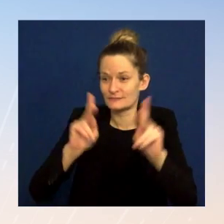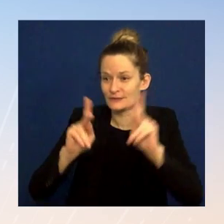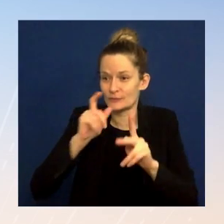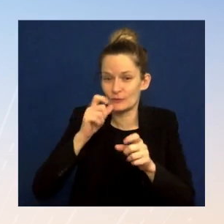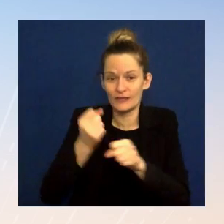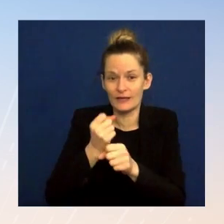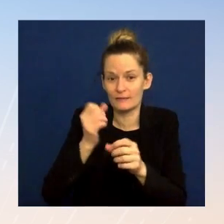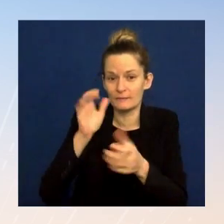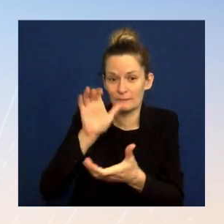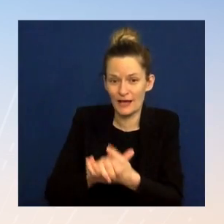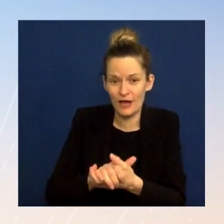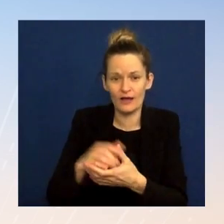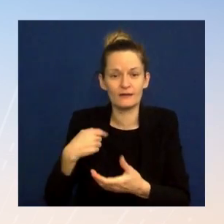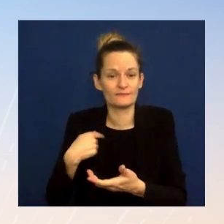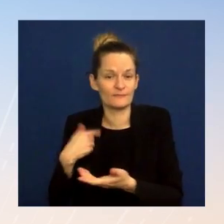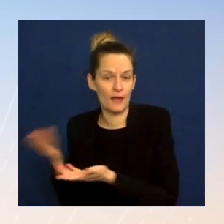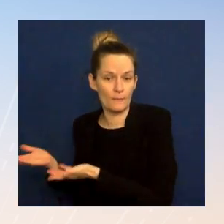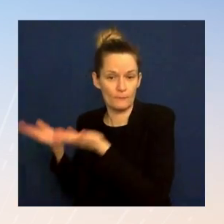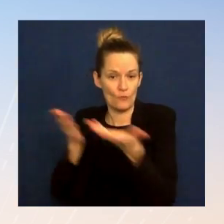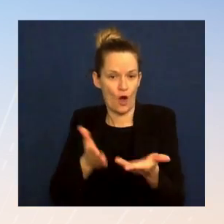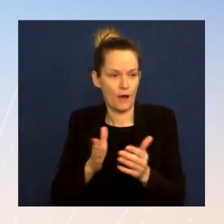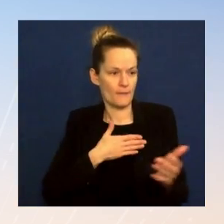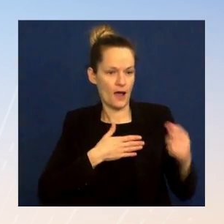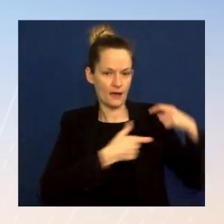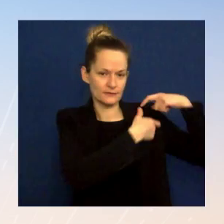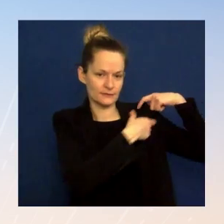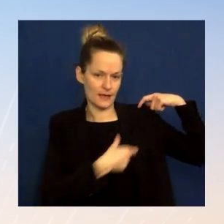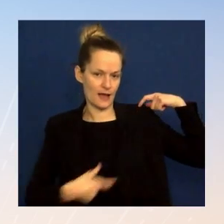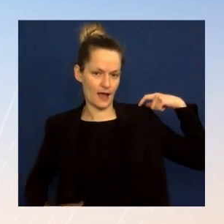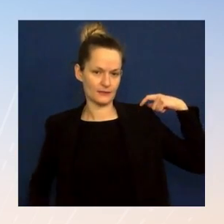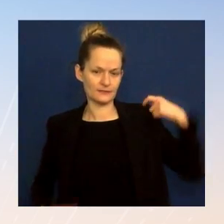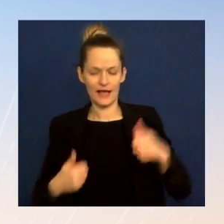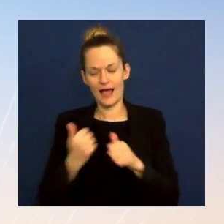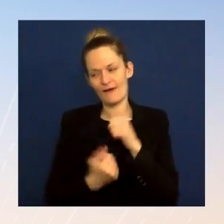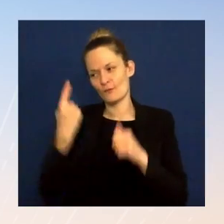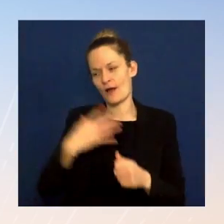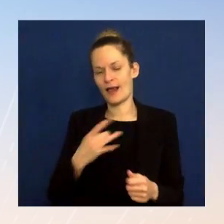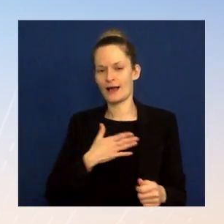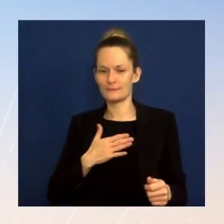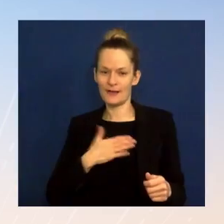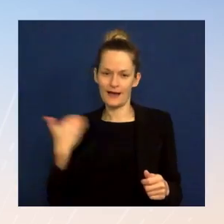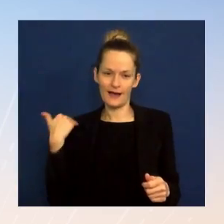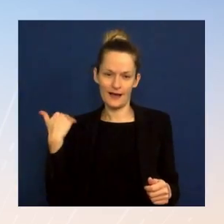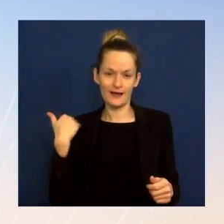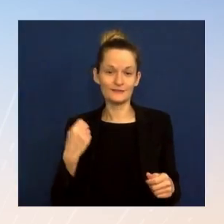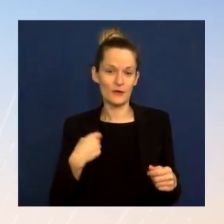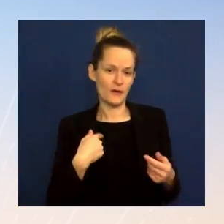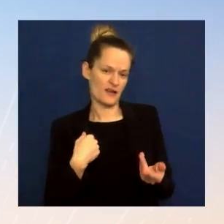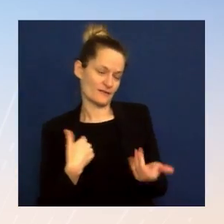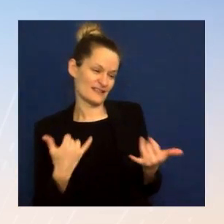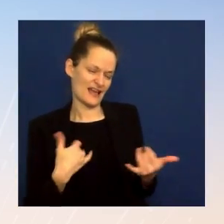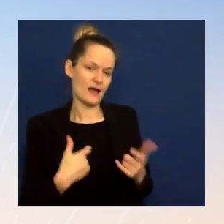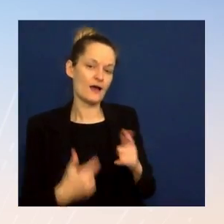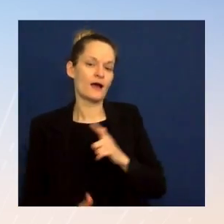because everybody liked the sash that Chris had so much. So you have to come up here, Emilie. And I feel like this is just a moment --